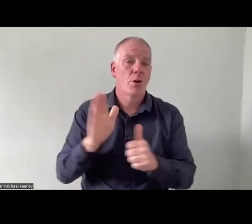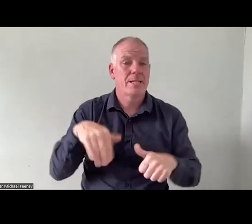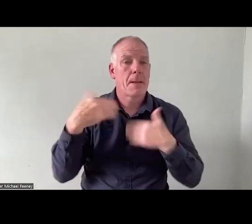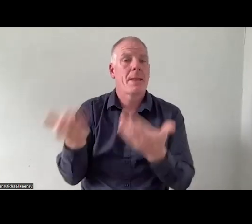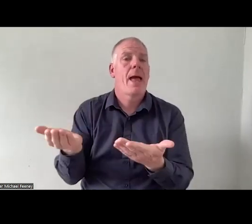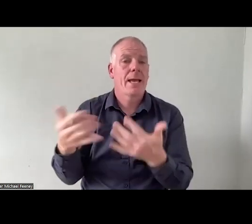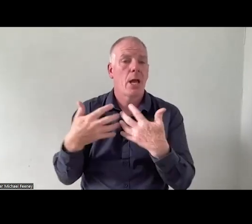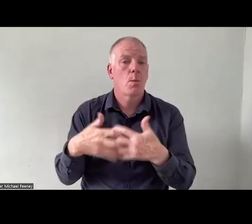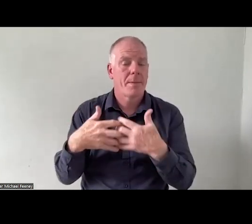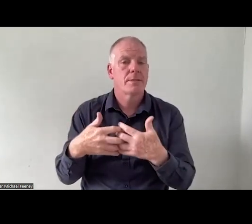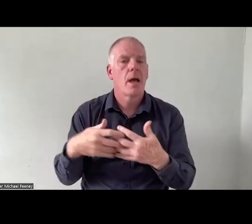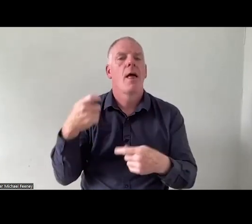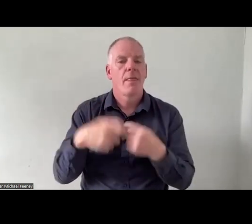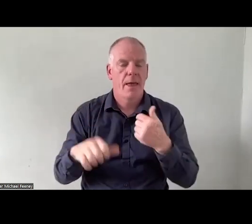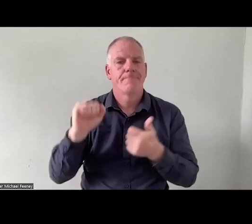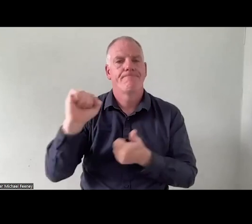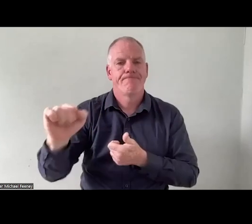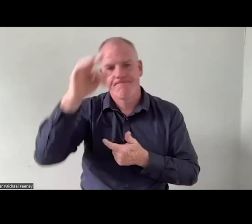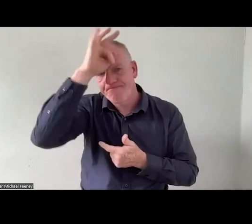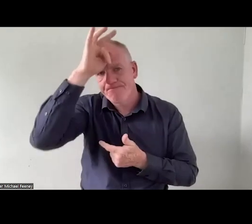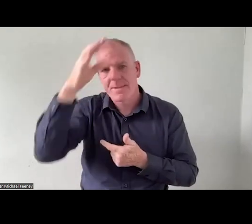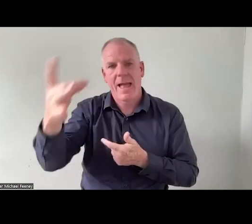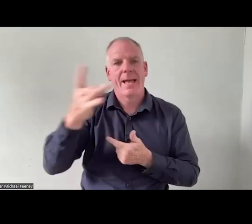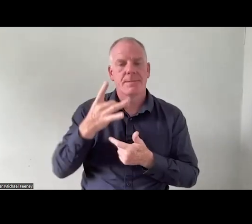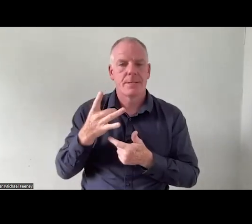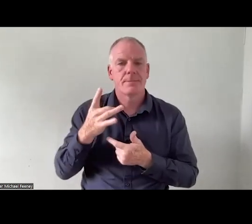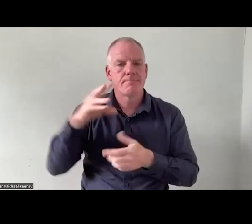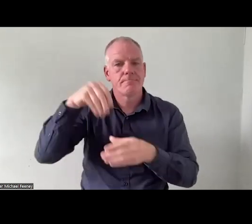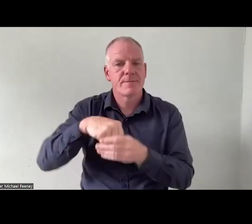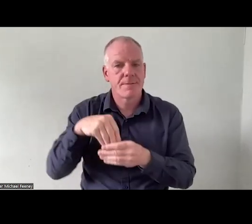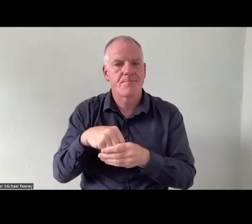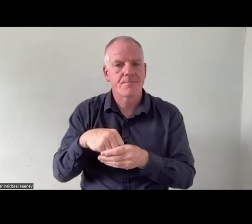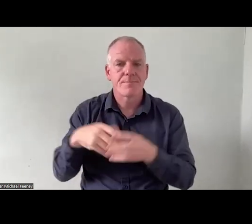Then, in their foolishness, they asked me to be their technical director,